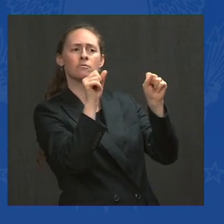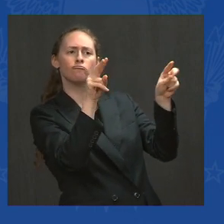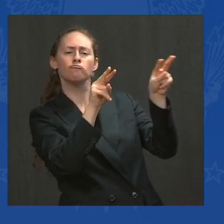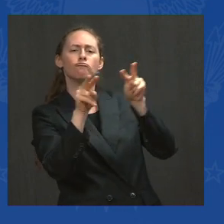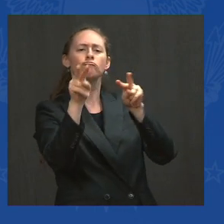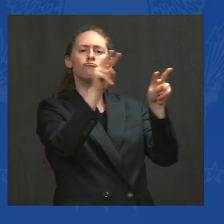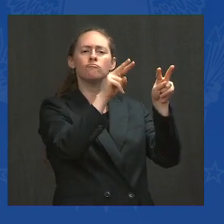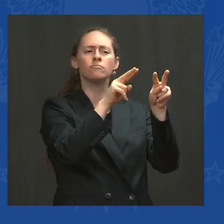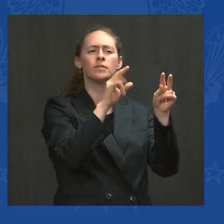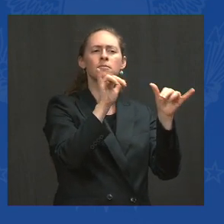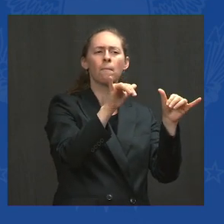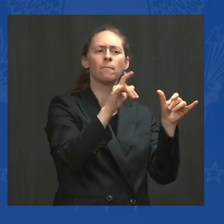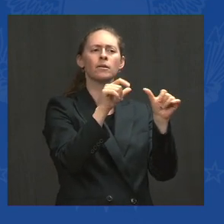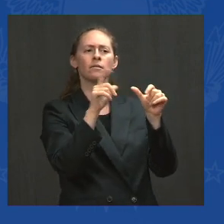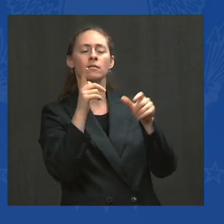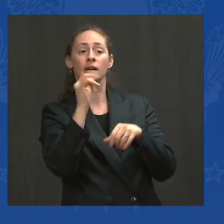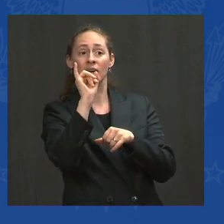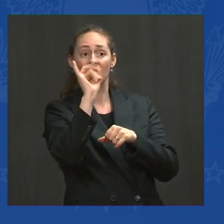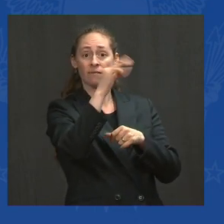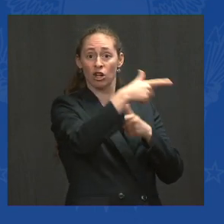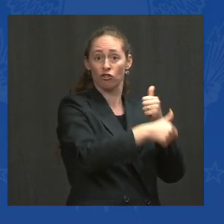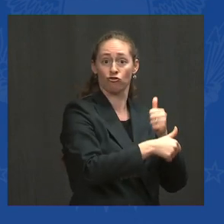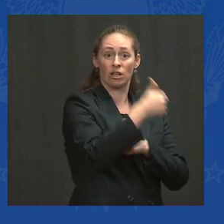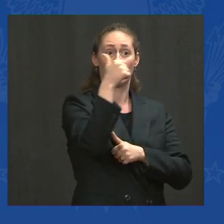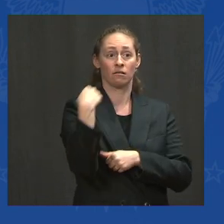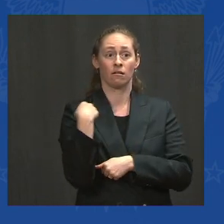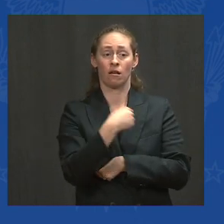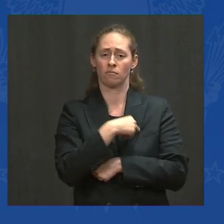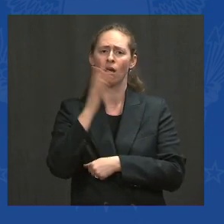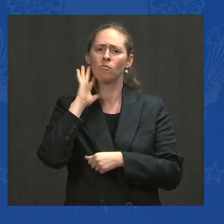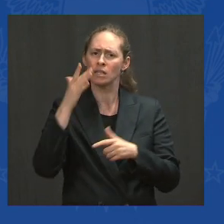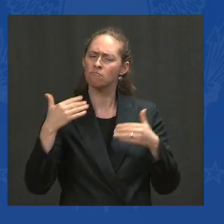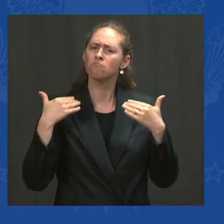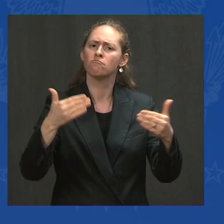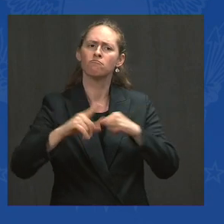threats to the United States in the region, and act quickly and decisively if needed.